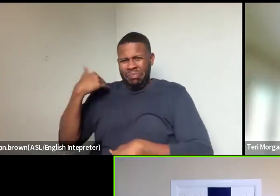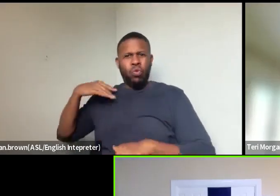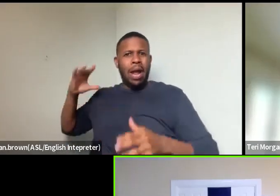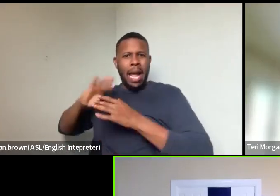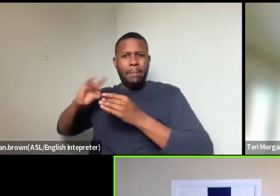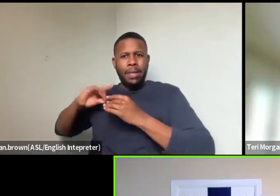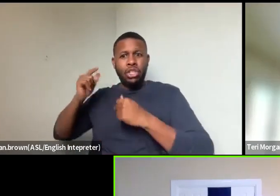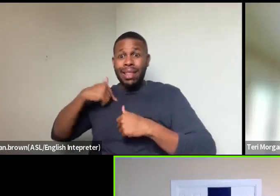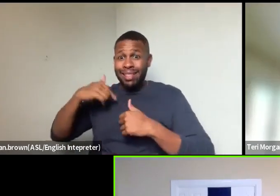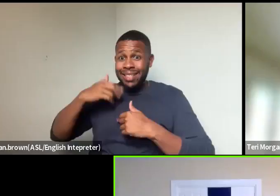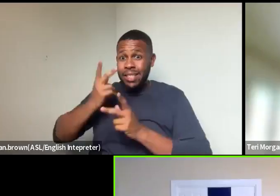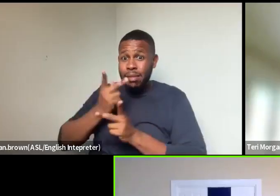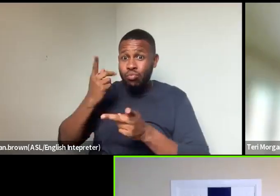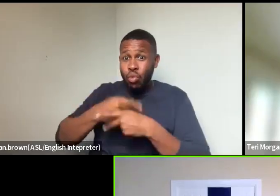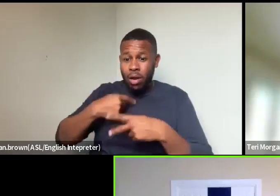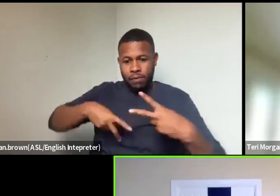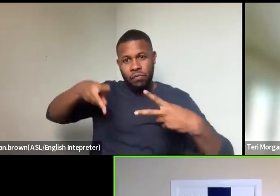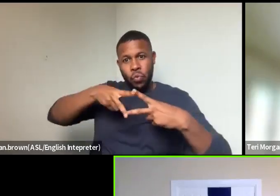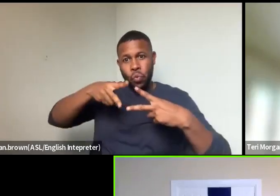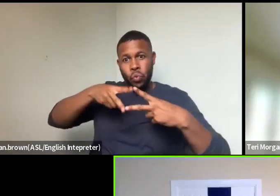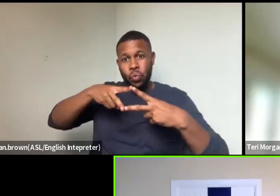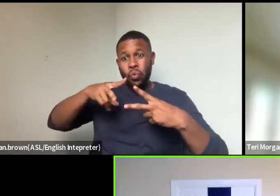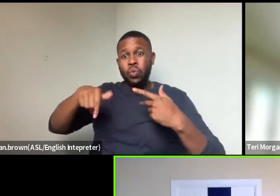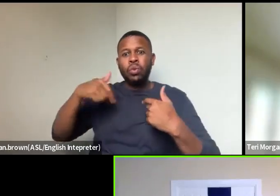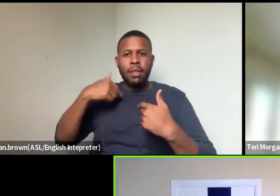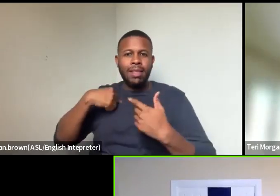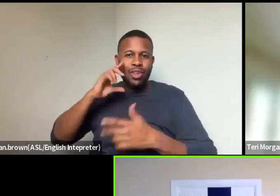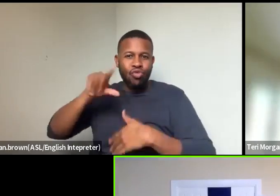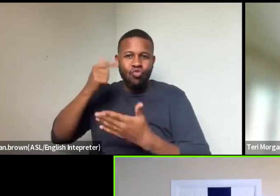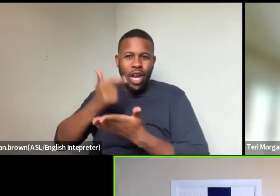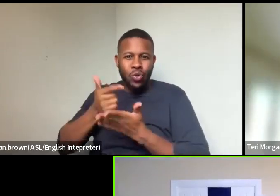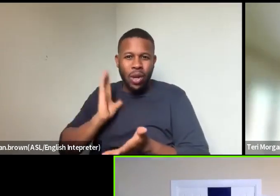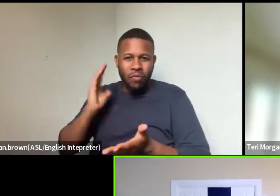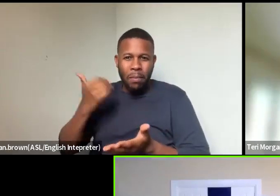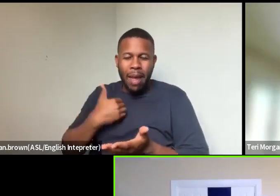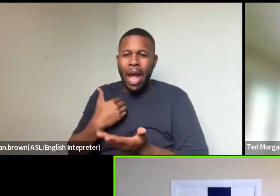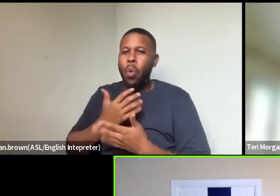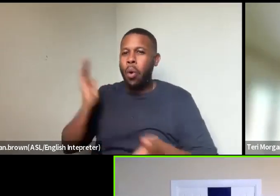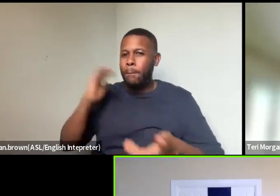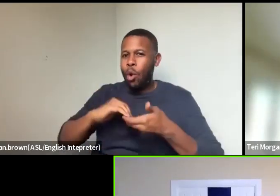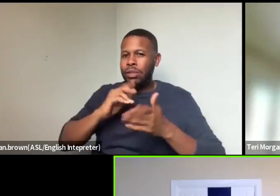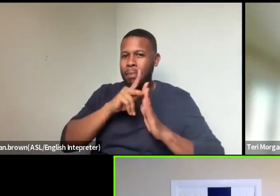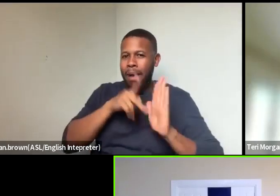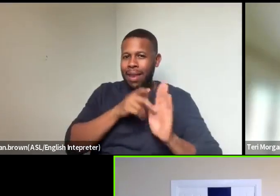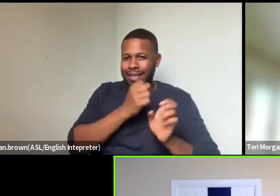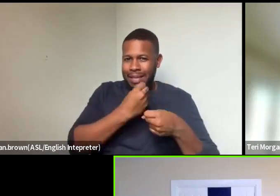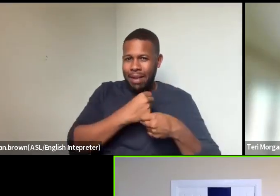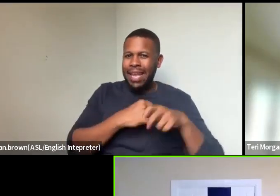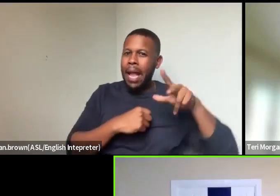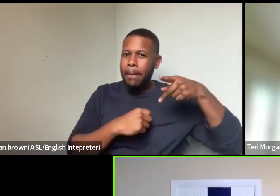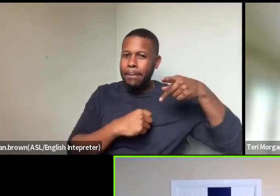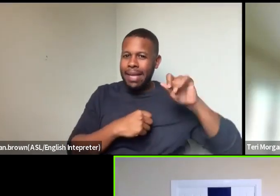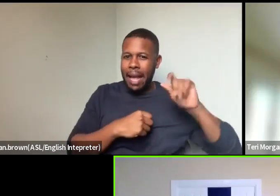want to acknowledge the members of our Training Alumni. I want Dr. Helen Hughes and Dr.